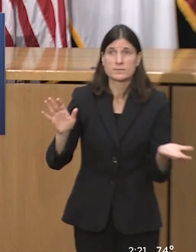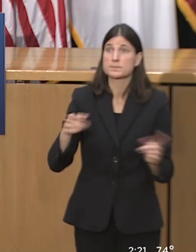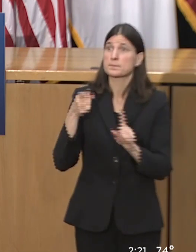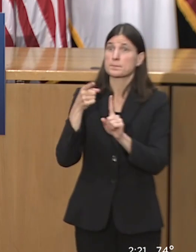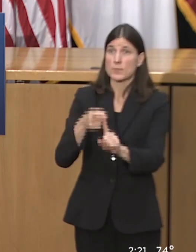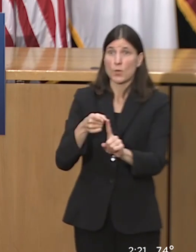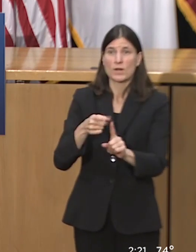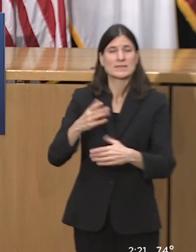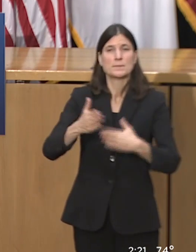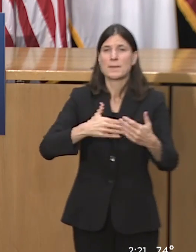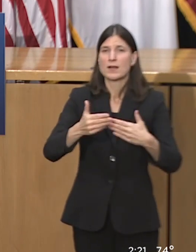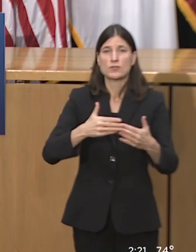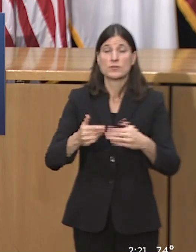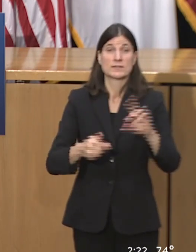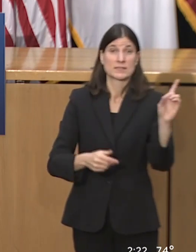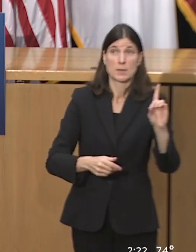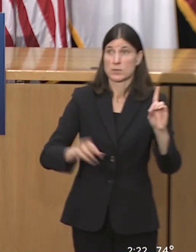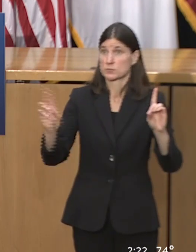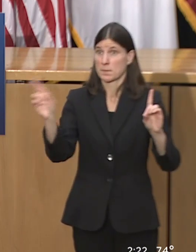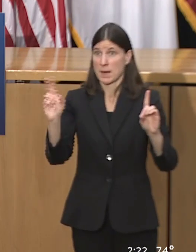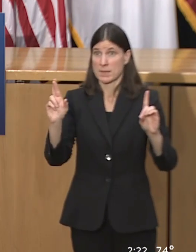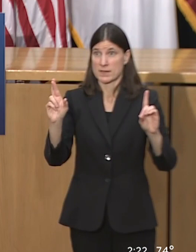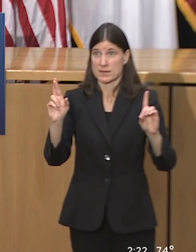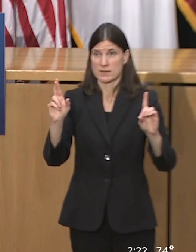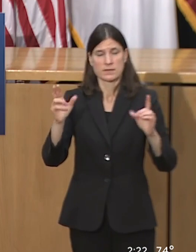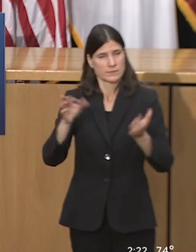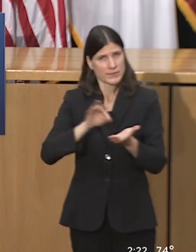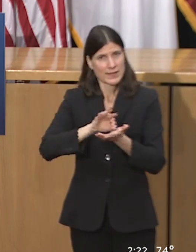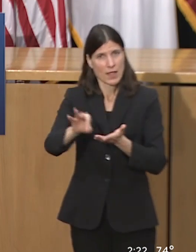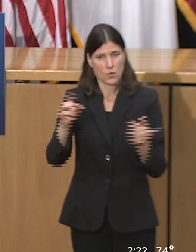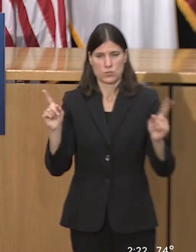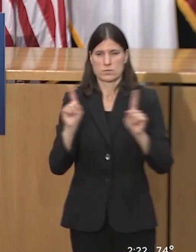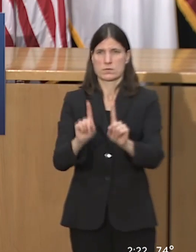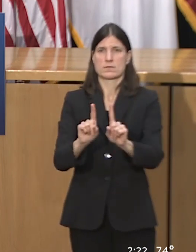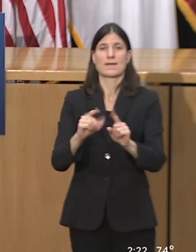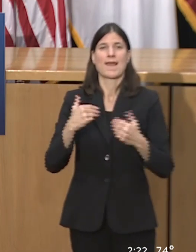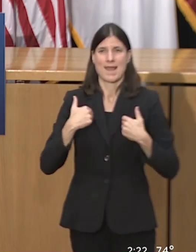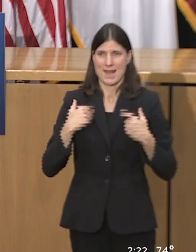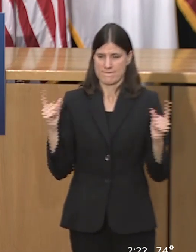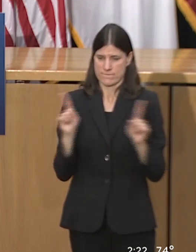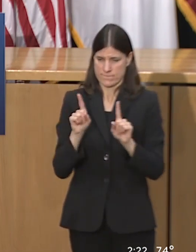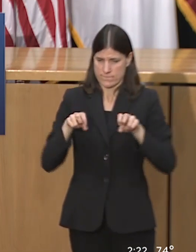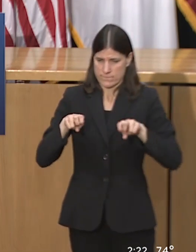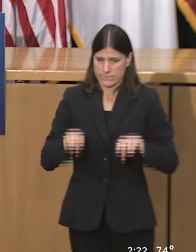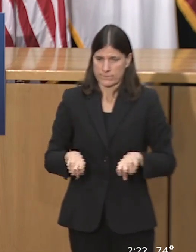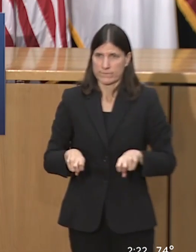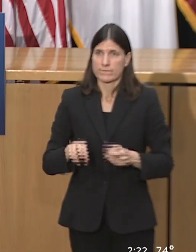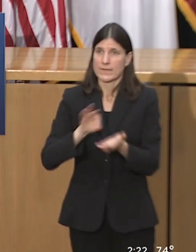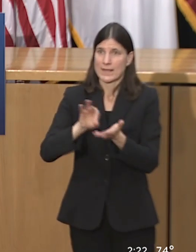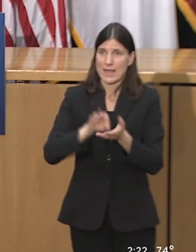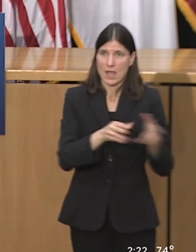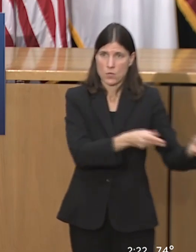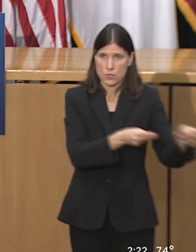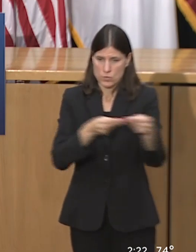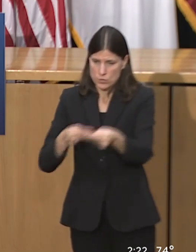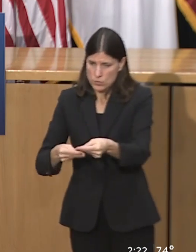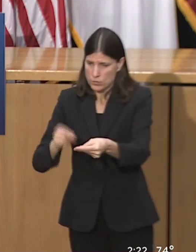GOVERNOR, DEMOCRAT HOUSE, AND I THINK A REPUBLICAN SENATE. BIPARTISAN BASIS, THE SAINTS